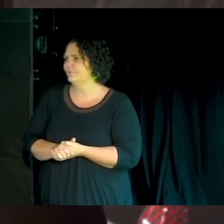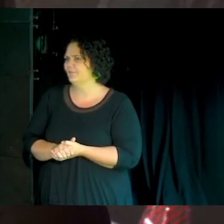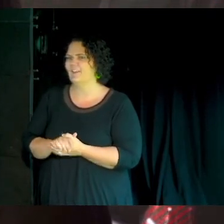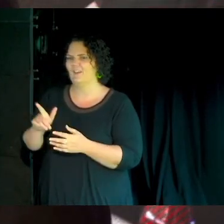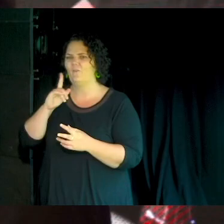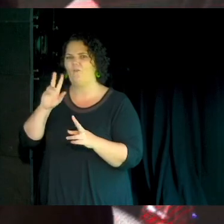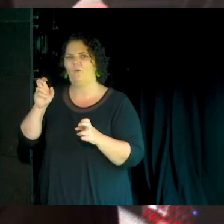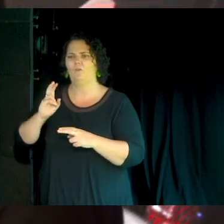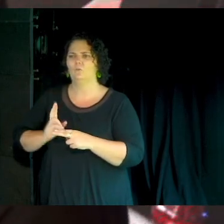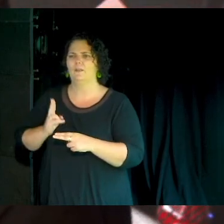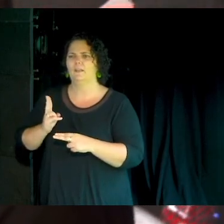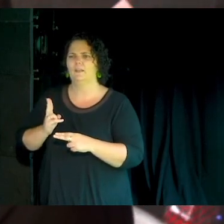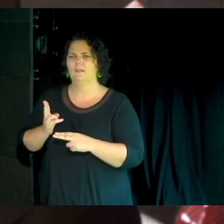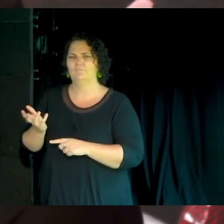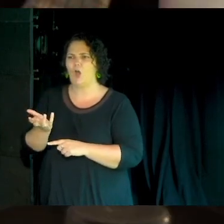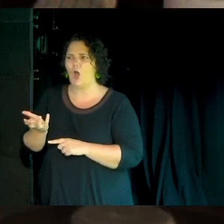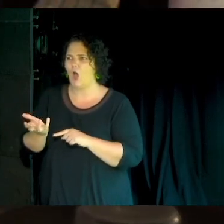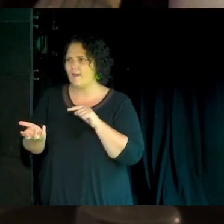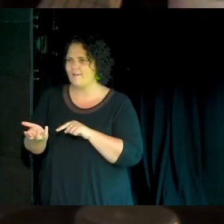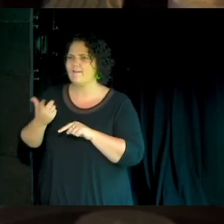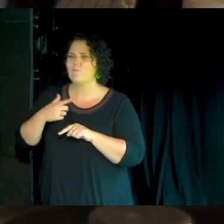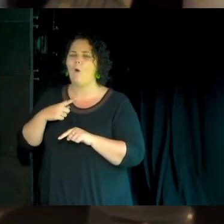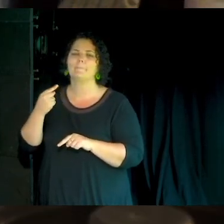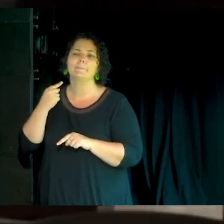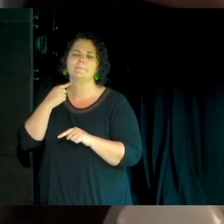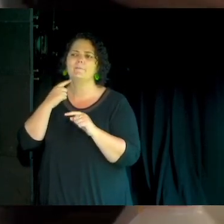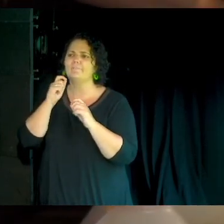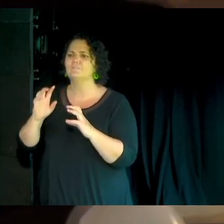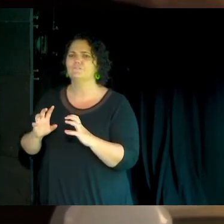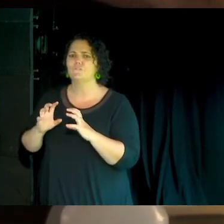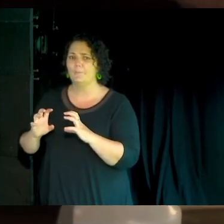because you want to make sure the meat is nice and firm up yes so that when you put the sauce